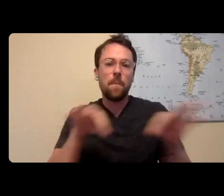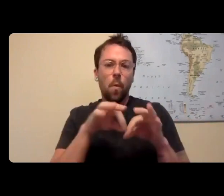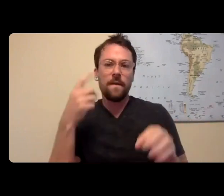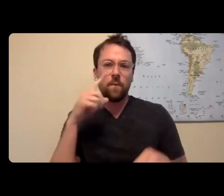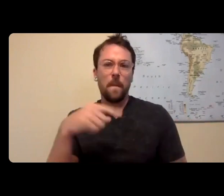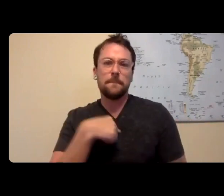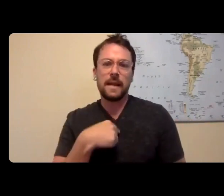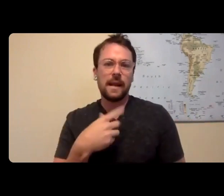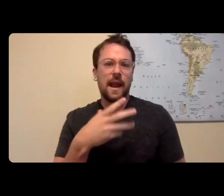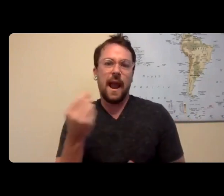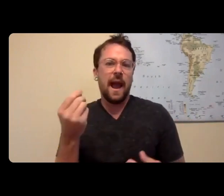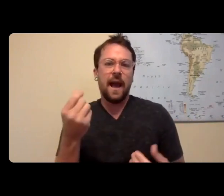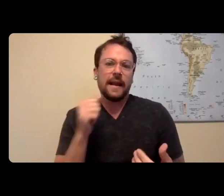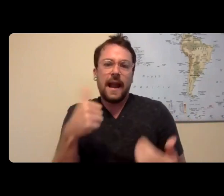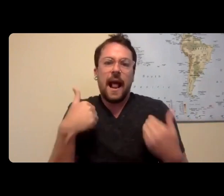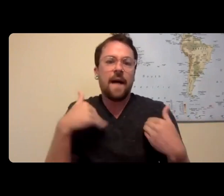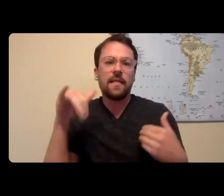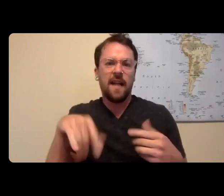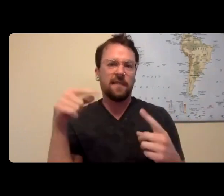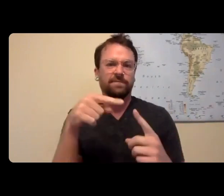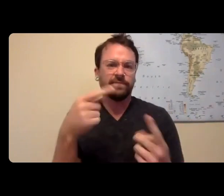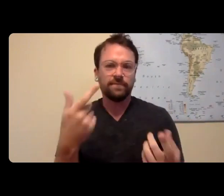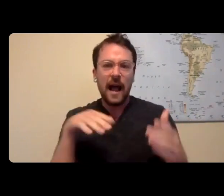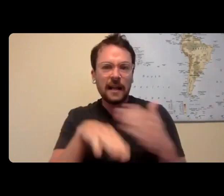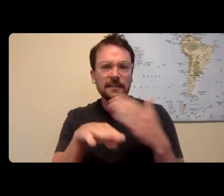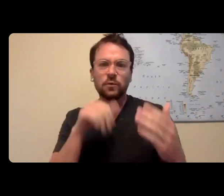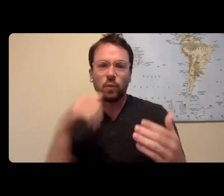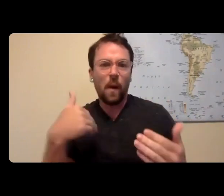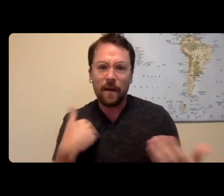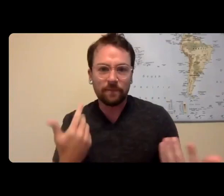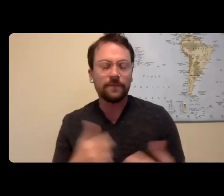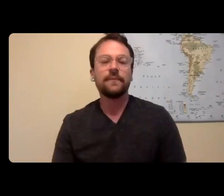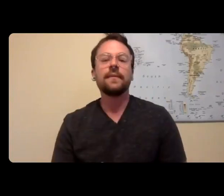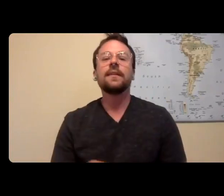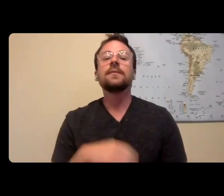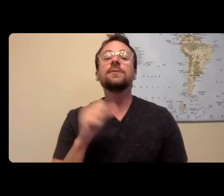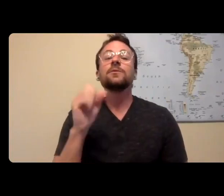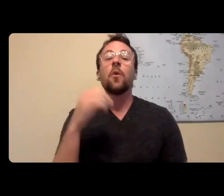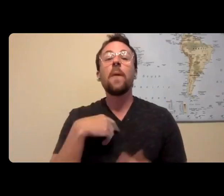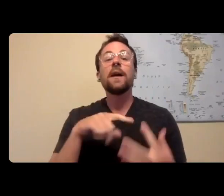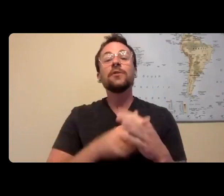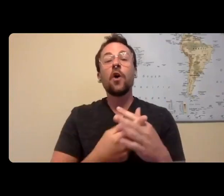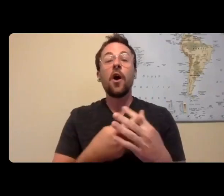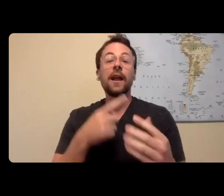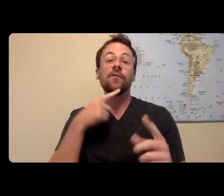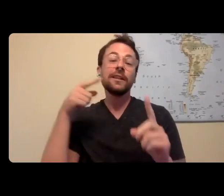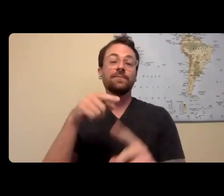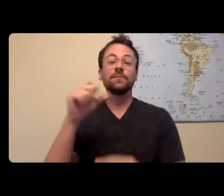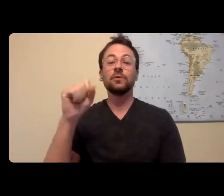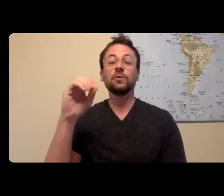I really did not have access to the language I needed to understand who I was.